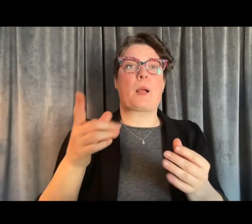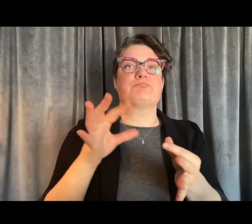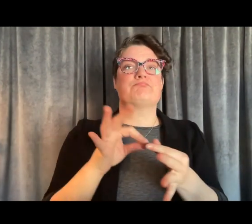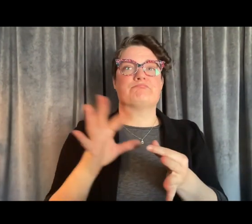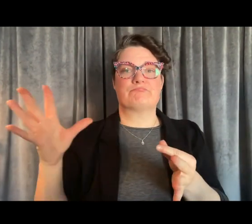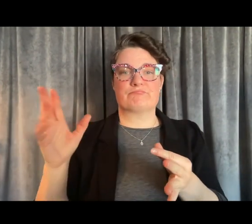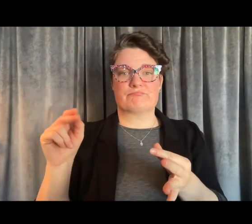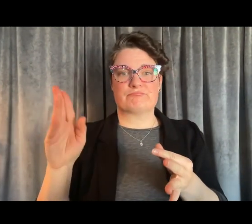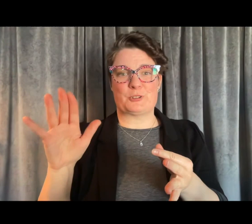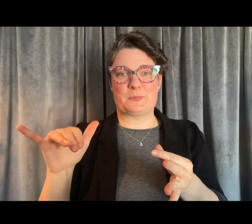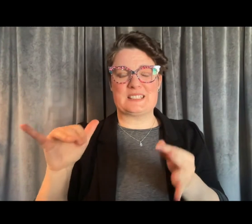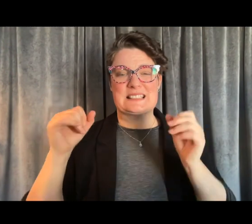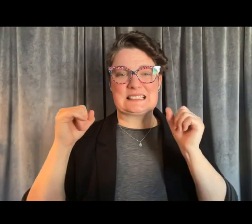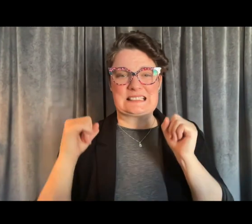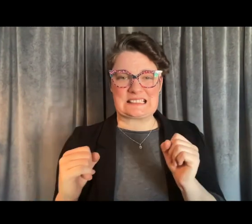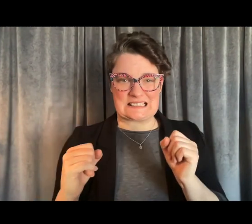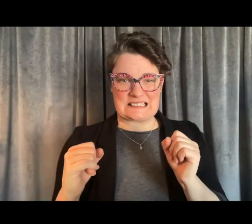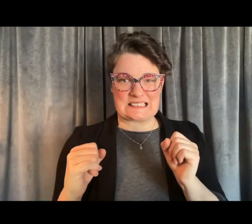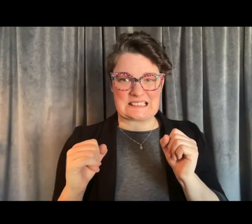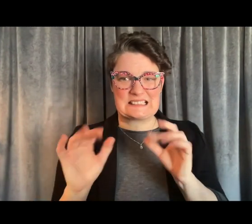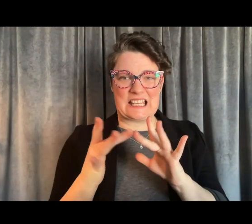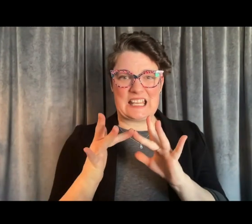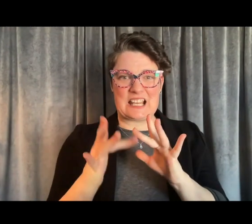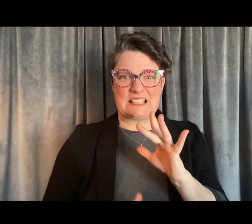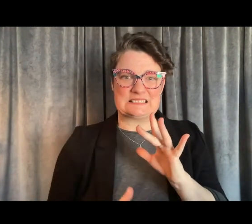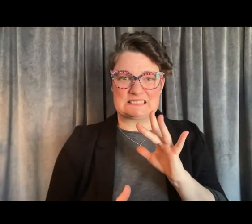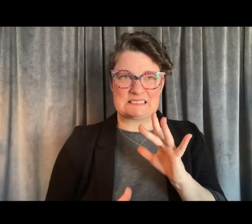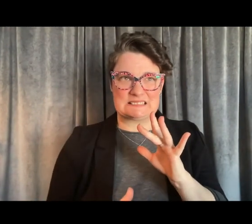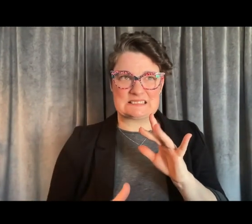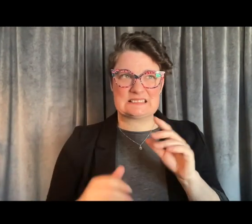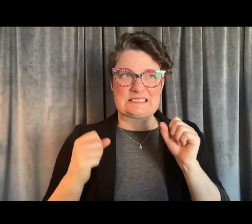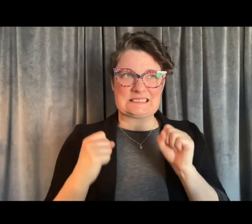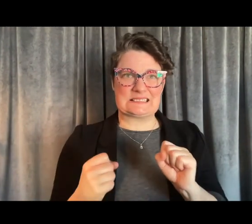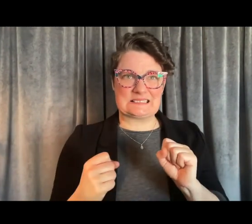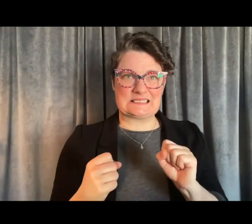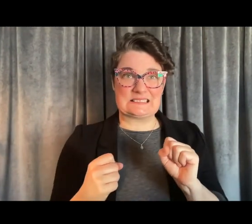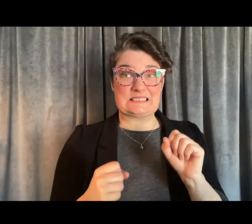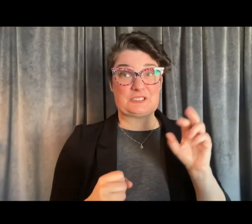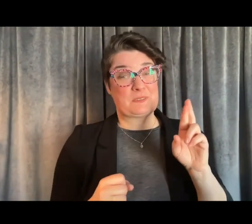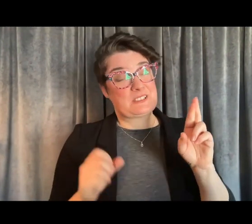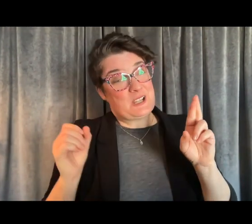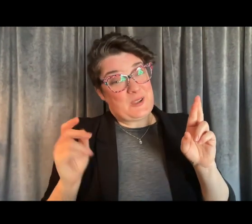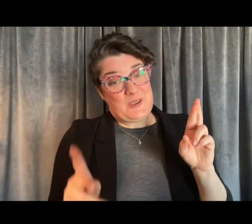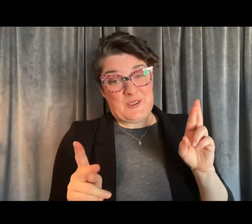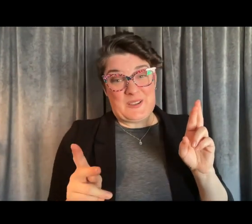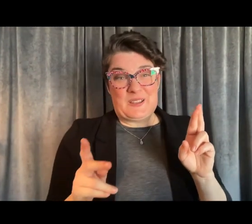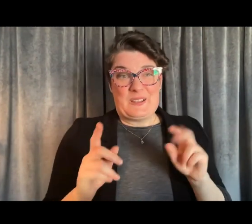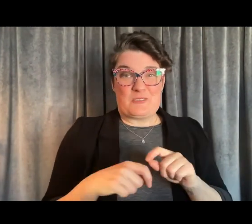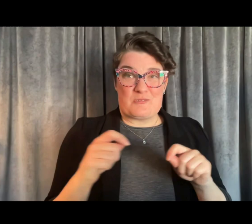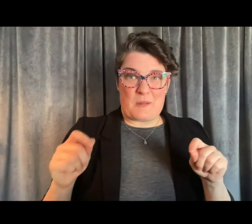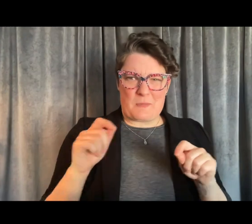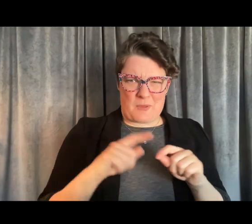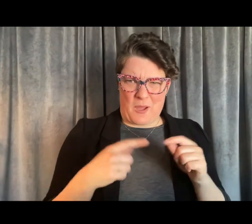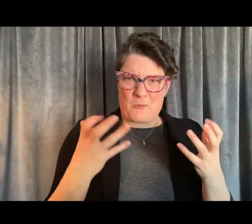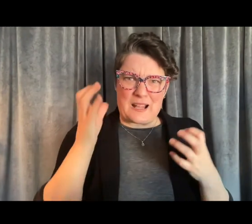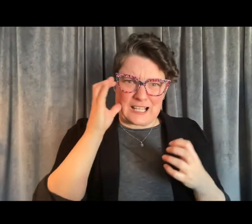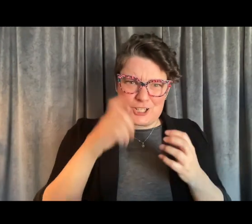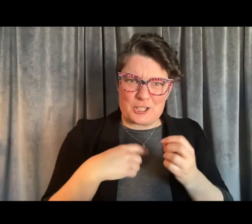Socket: Oh no. Rebekah: Their internet went, went out. Went Socket: out. Rebekah: Yeah. Oh, okay. Well, we'll wrap it up, but I really want to hear about this 400 year old tree.